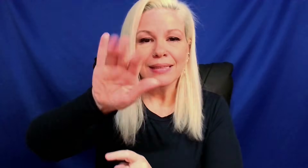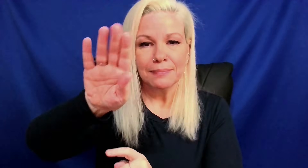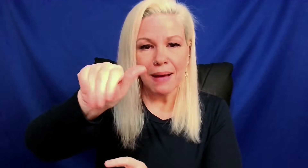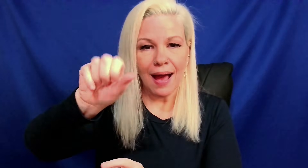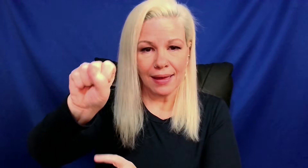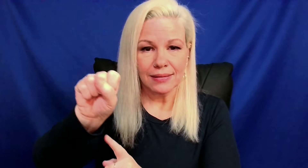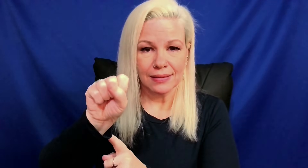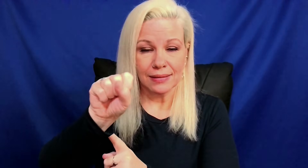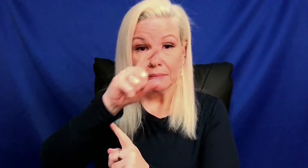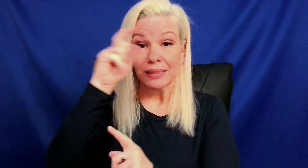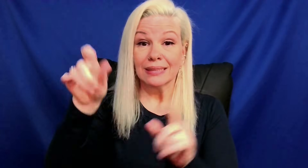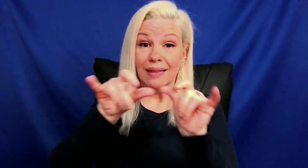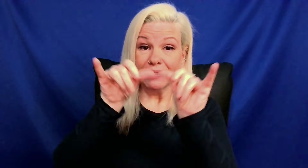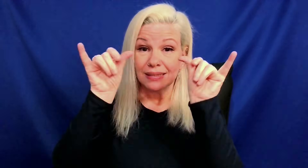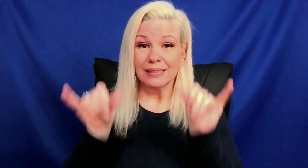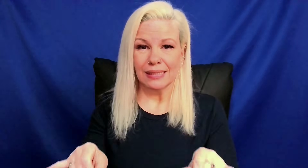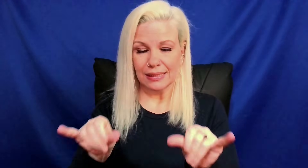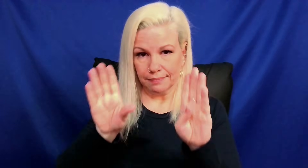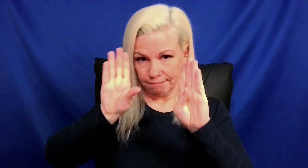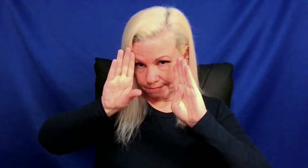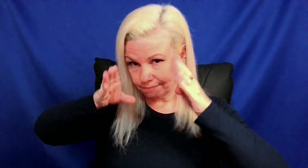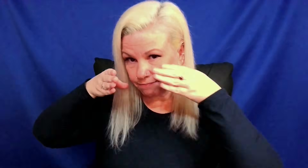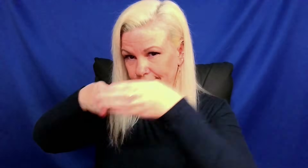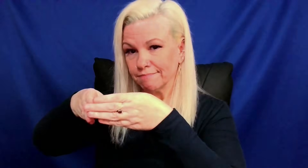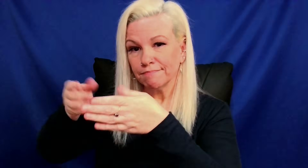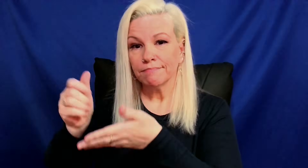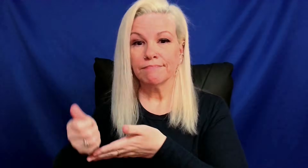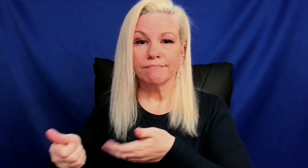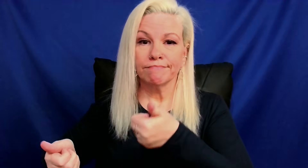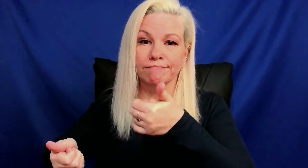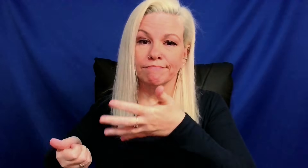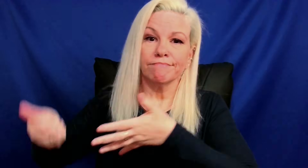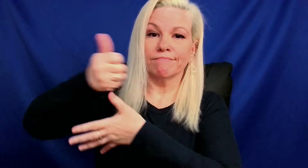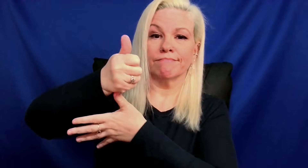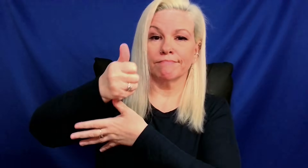That is bias, because the system centered one experience